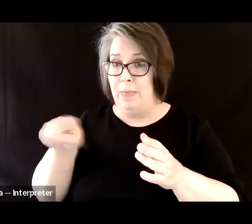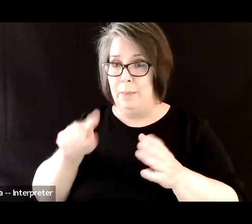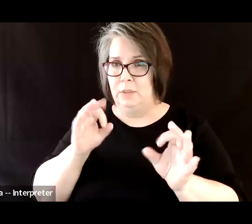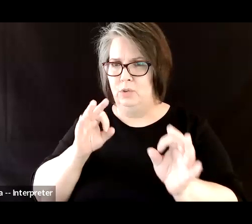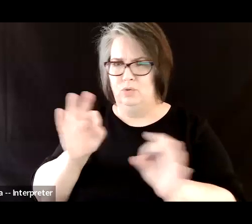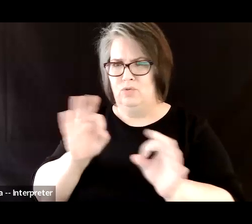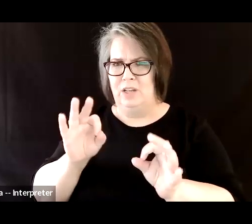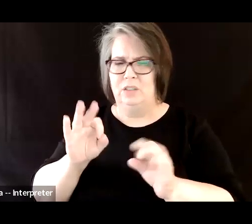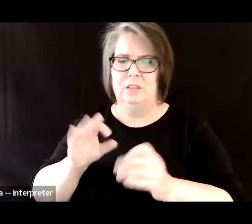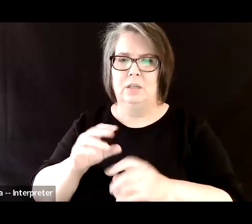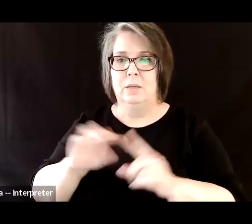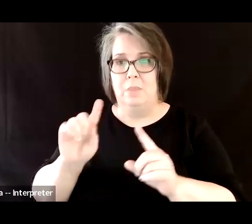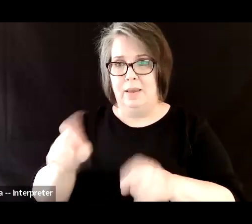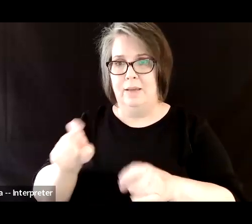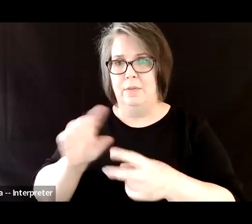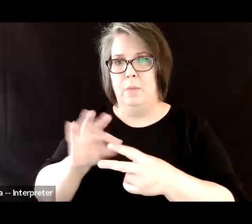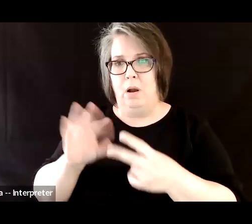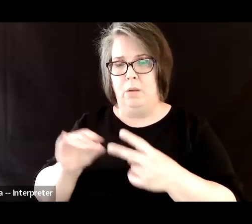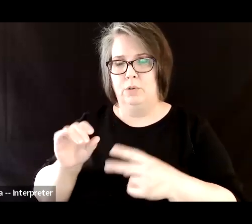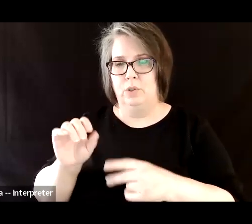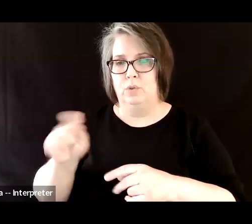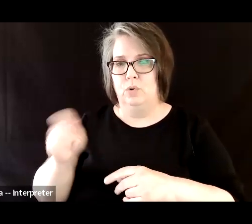So giving them the option to turn on or off, I think that is